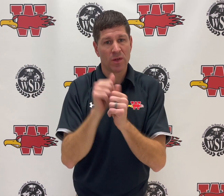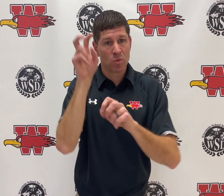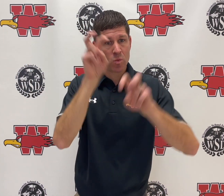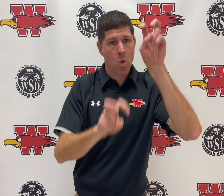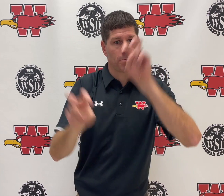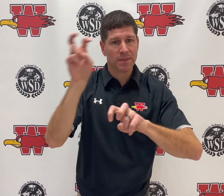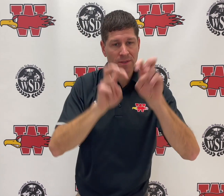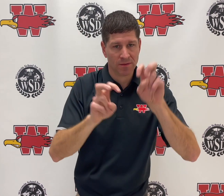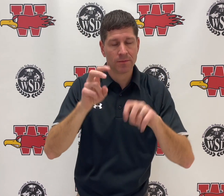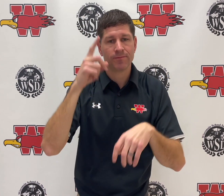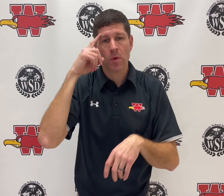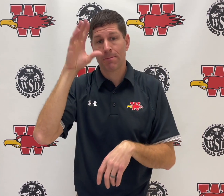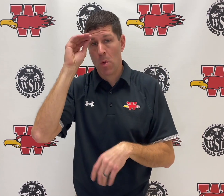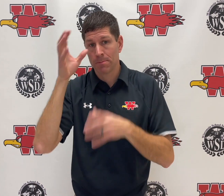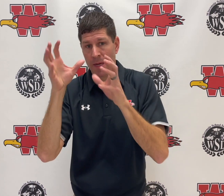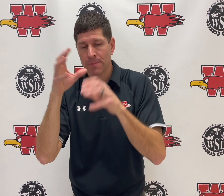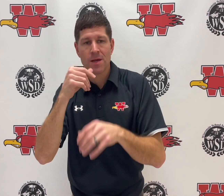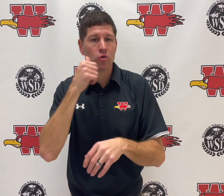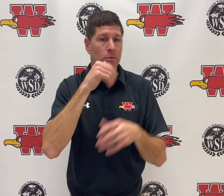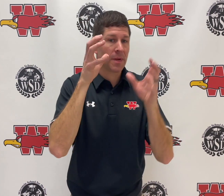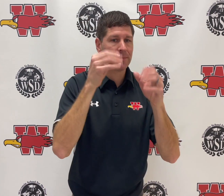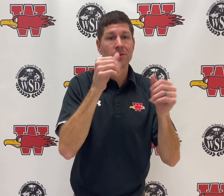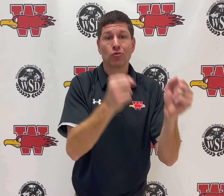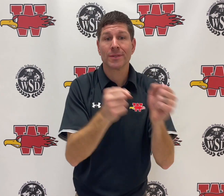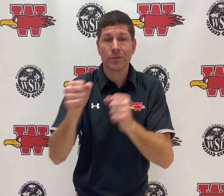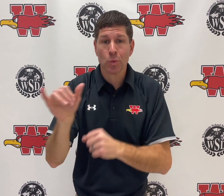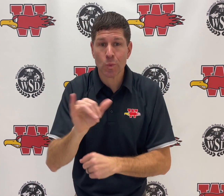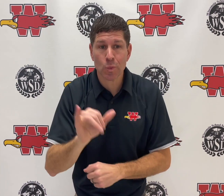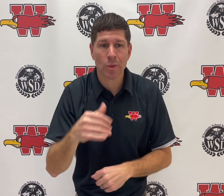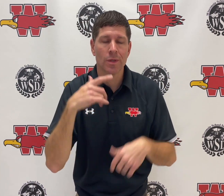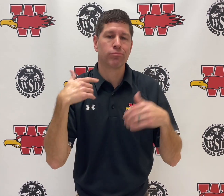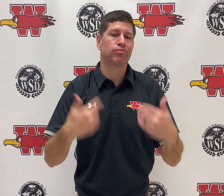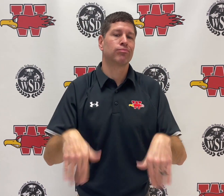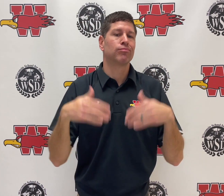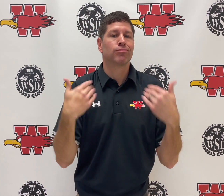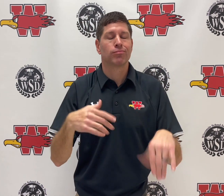to make the tournament happen for boys basketball and girls basketball, as well as cheerleading too.